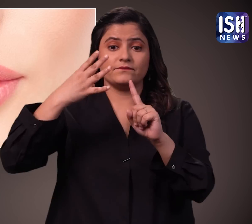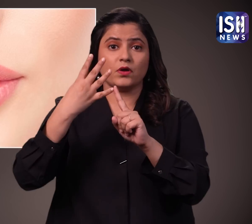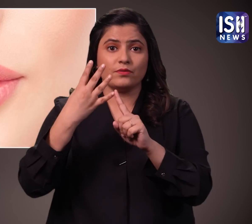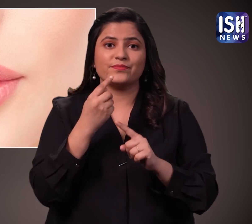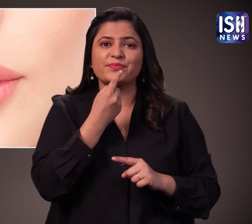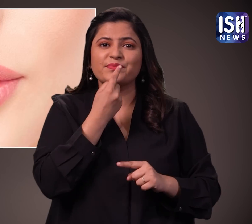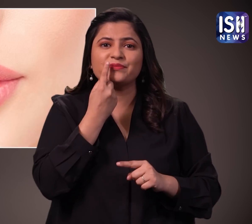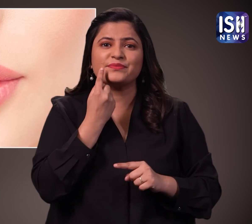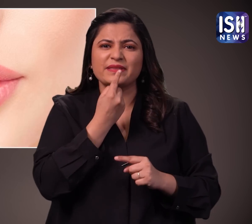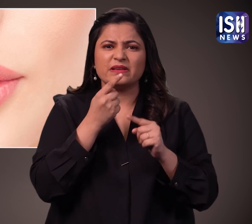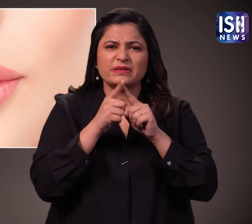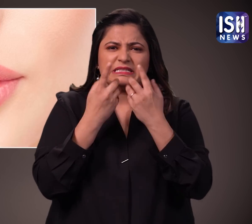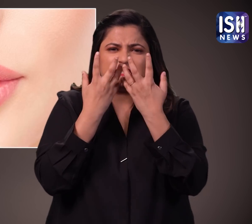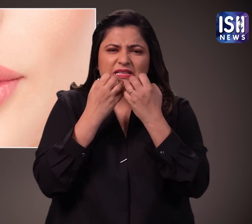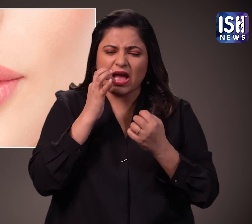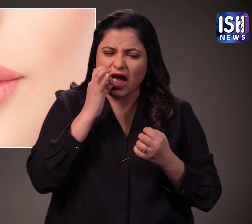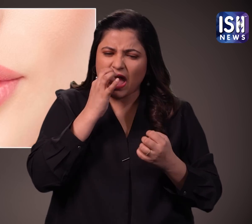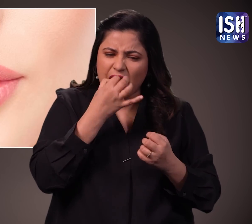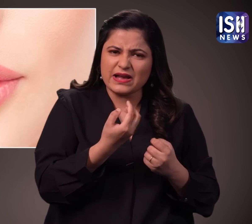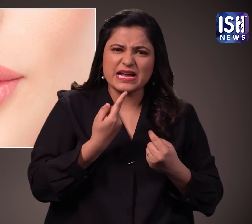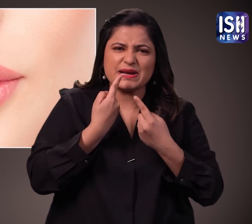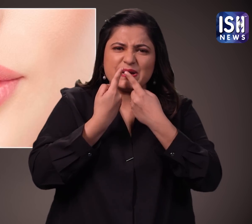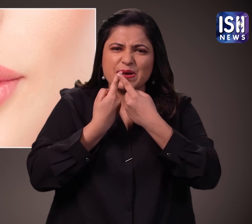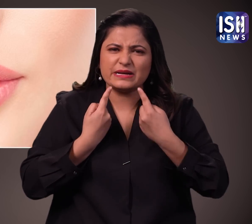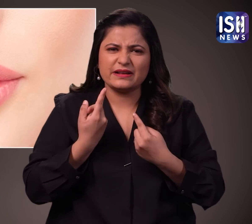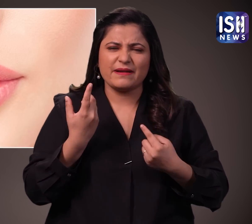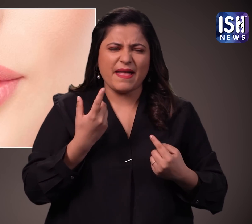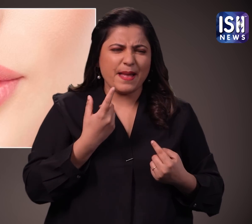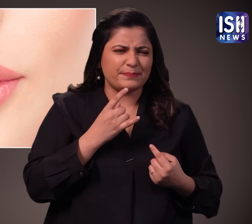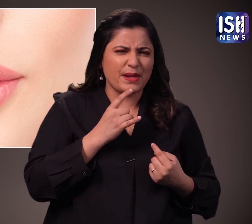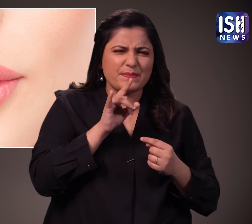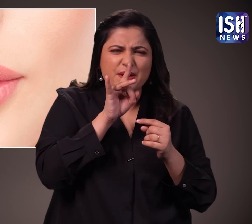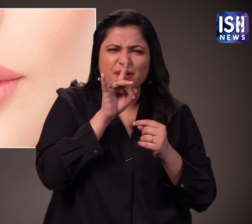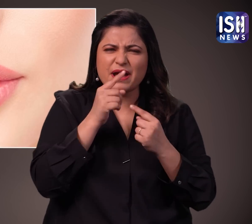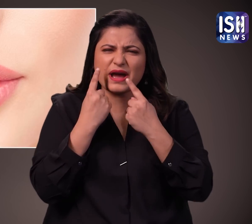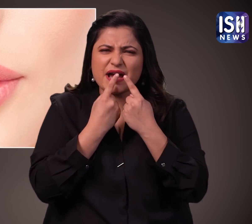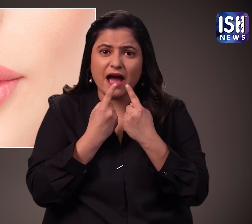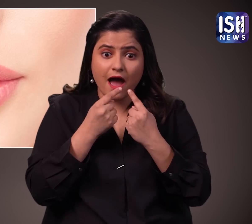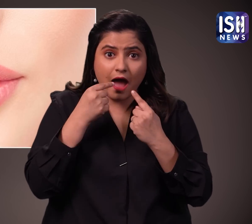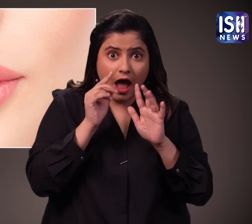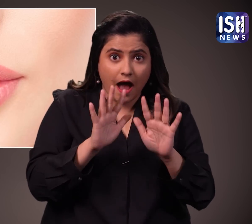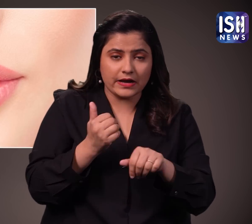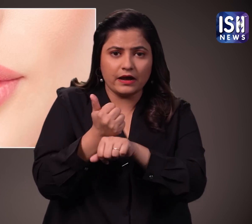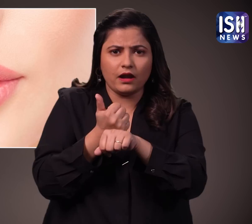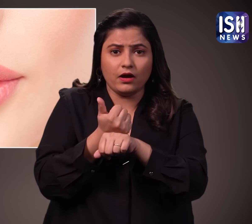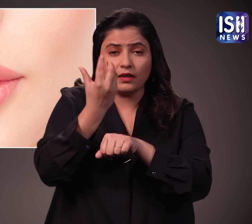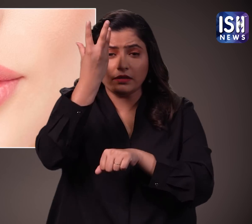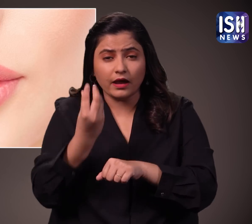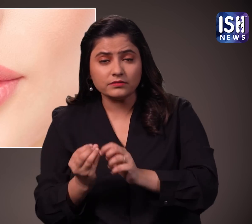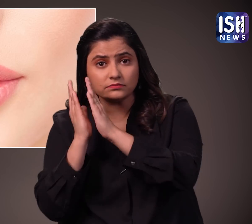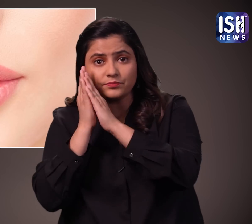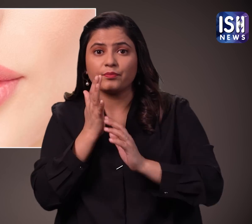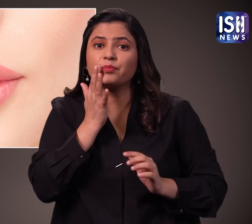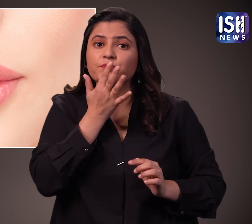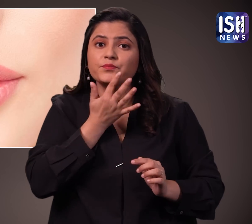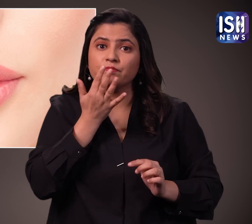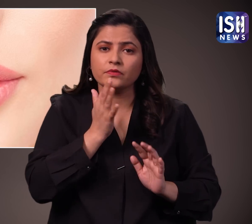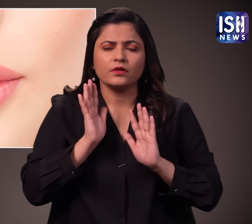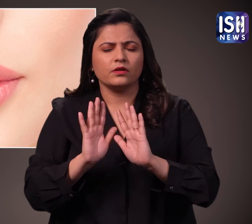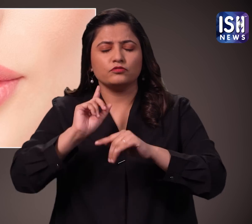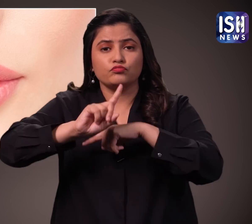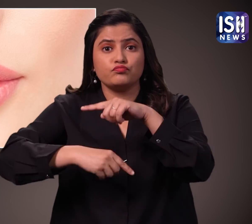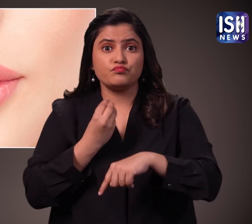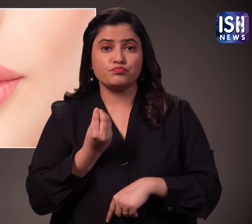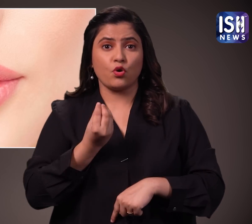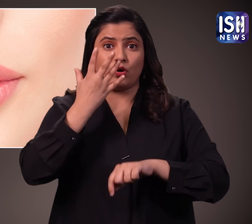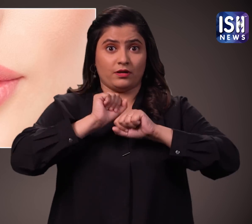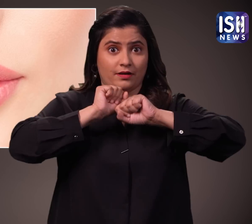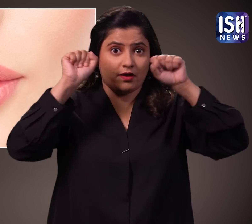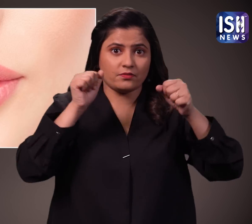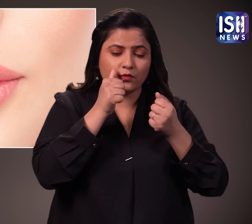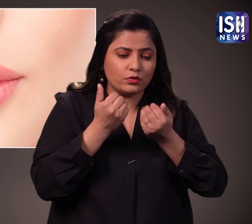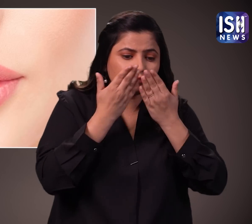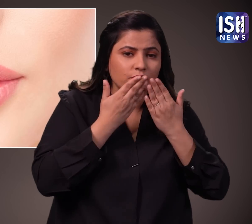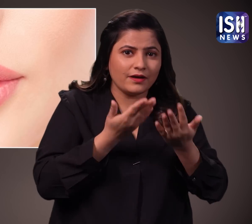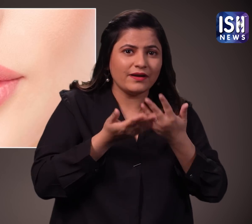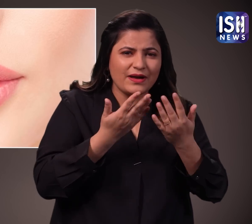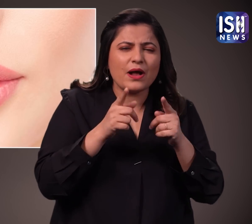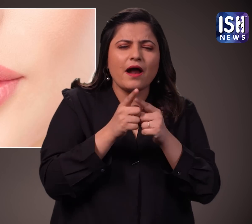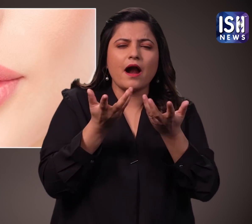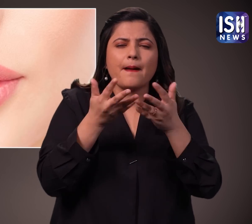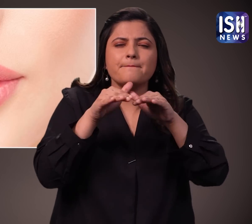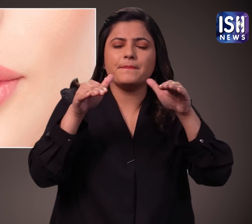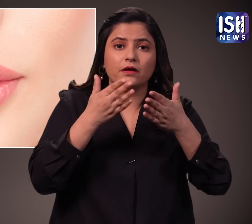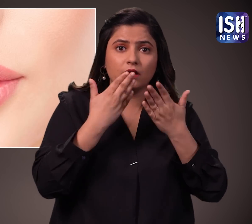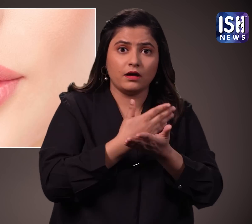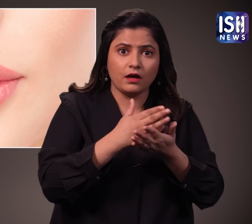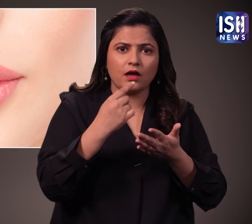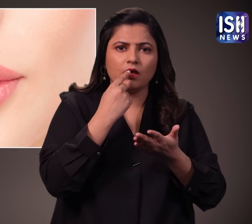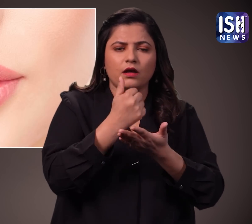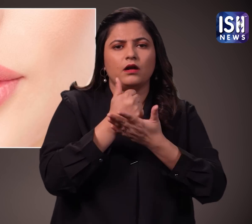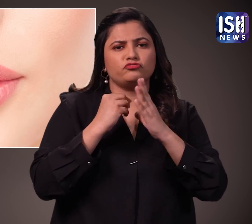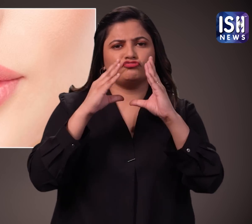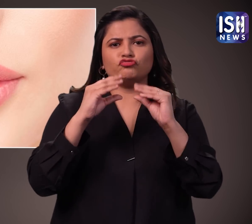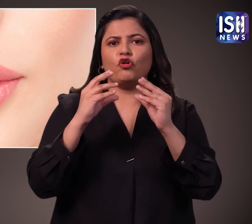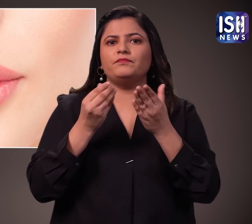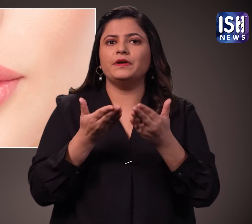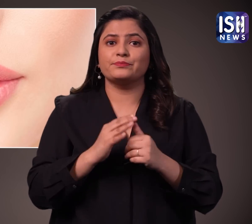4. Softer lips: Applying ghee on the lips prevents cracked and chapped lips and prevents lip discolouration.